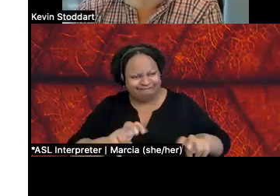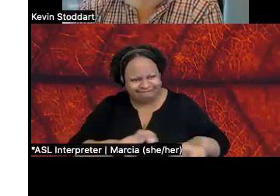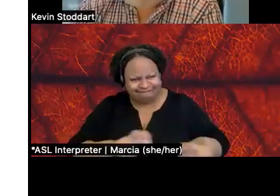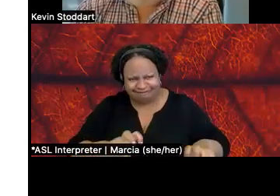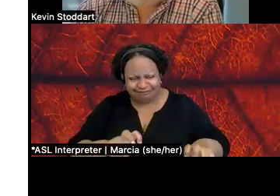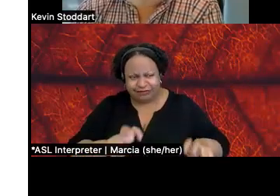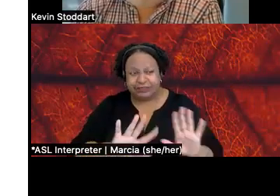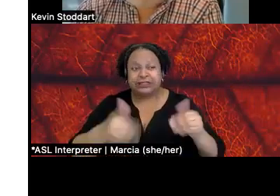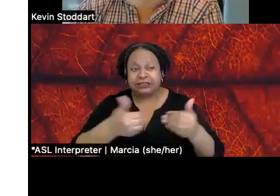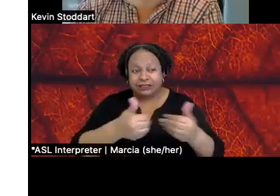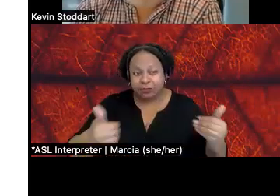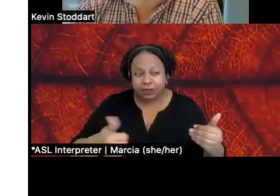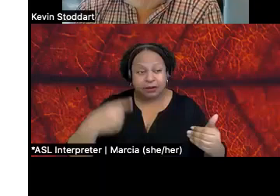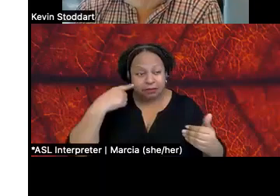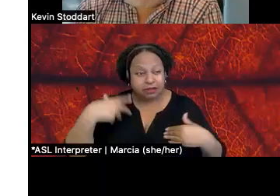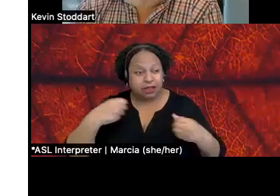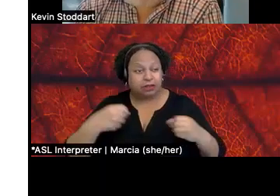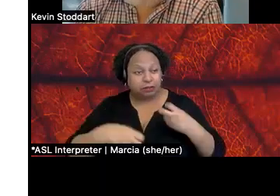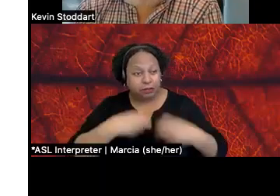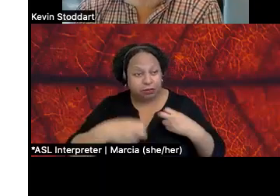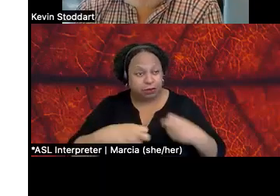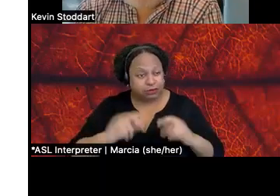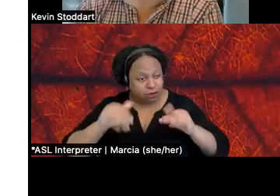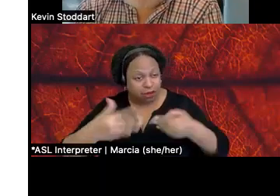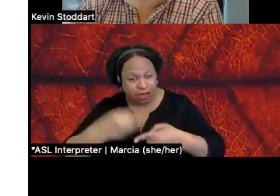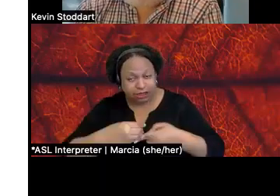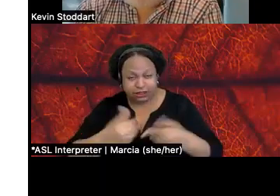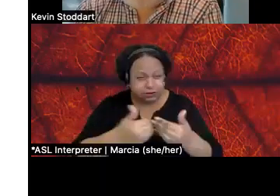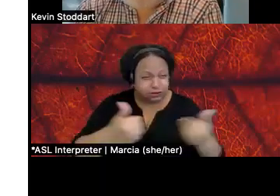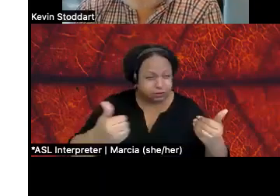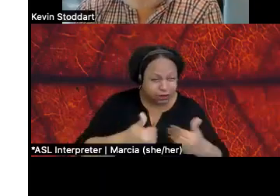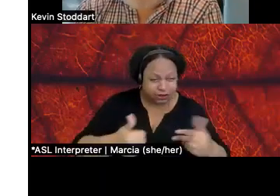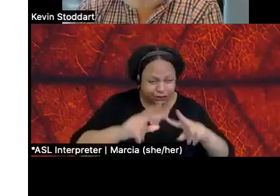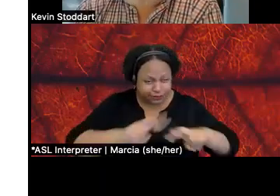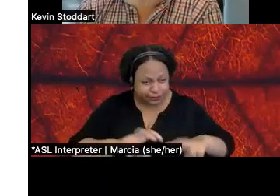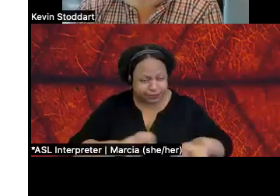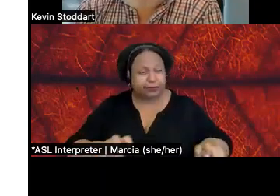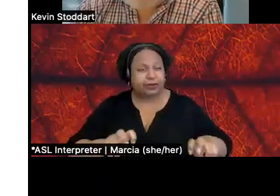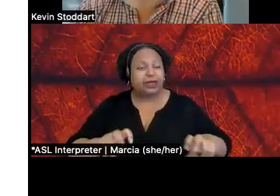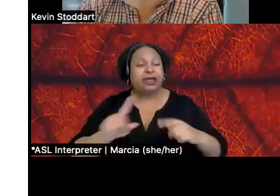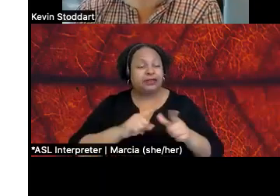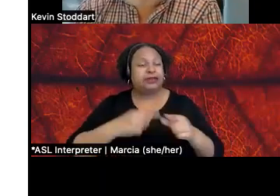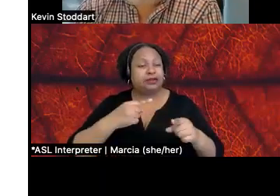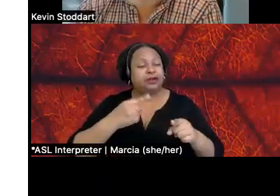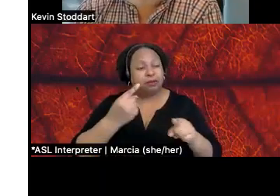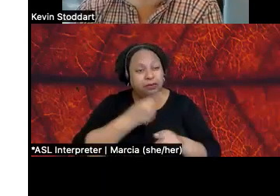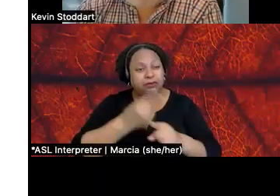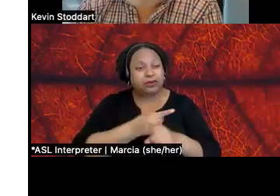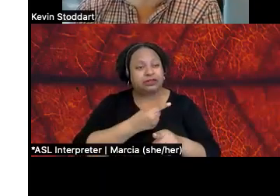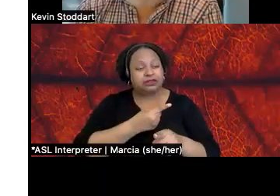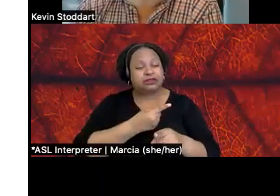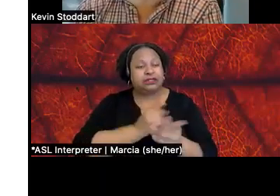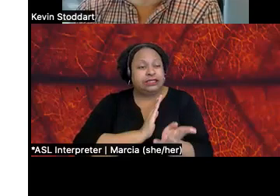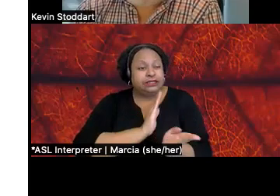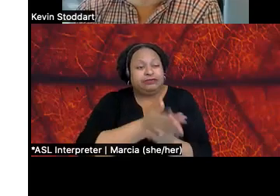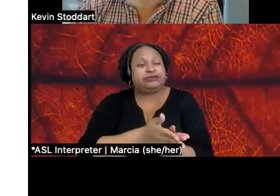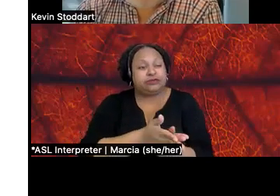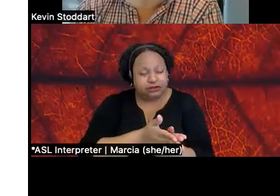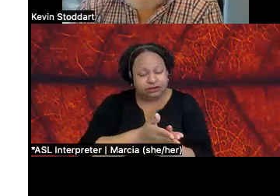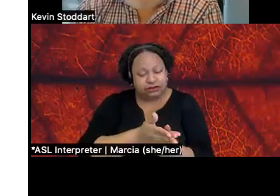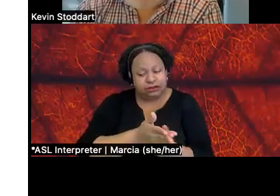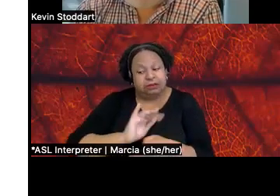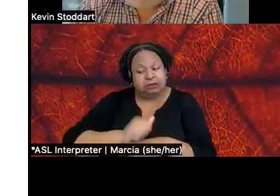autism and apply appropriate evidence-based intervention for those specific problems.